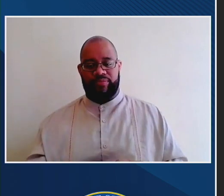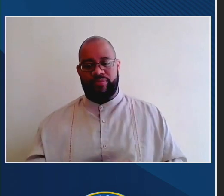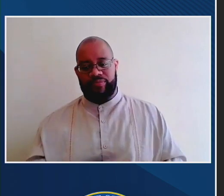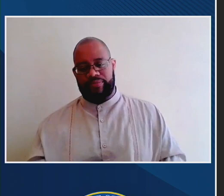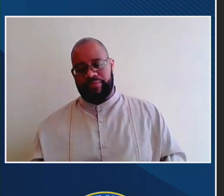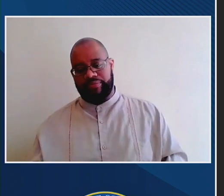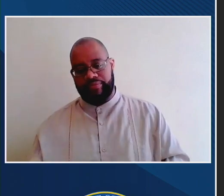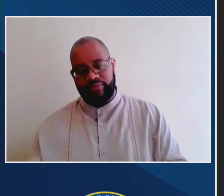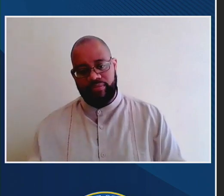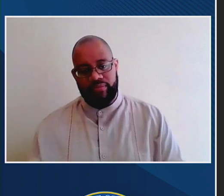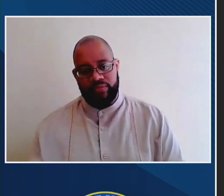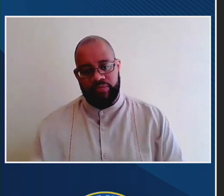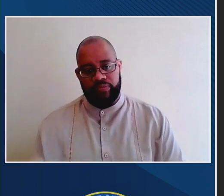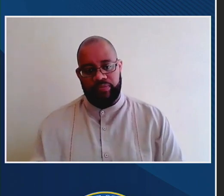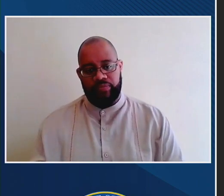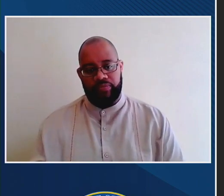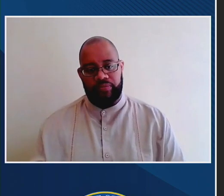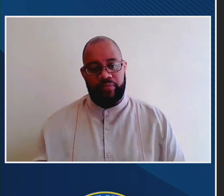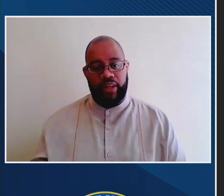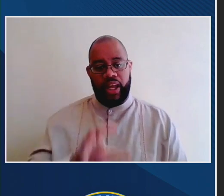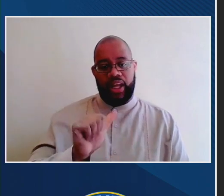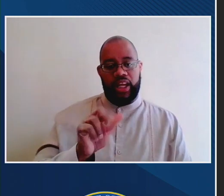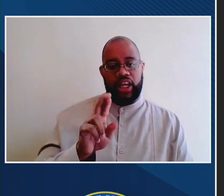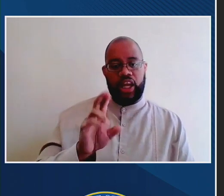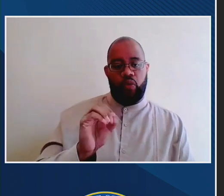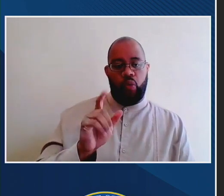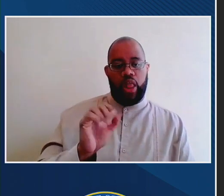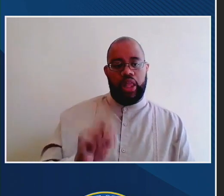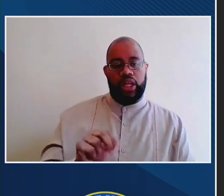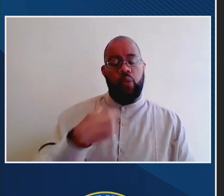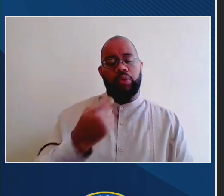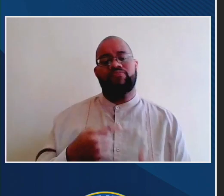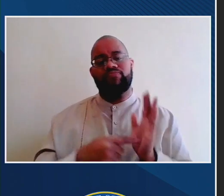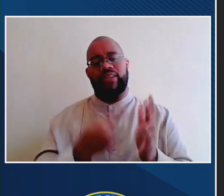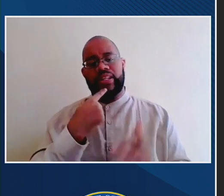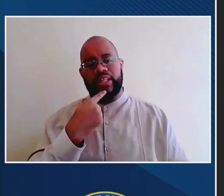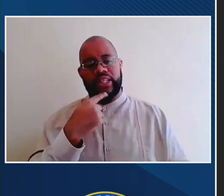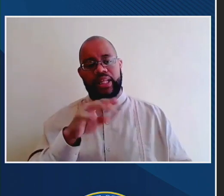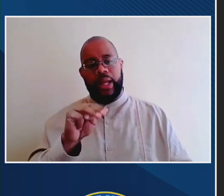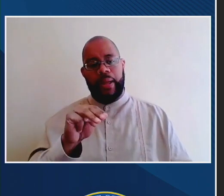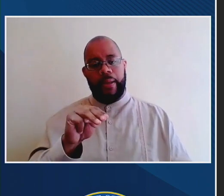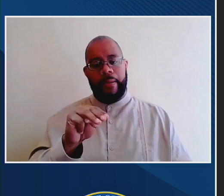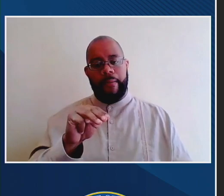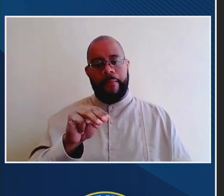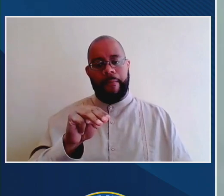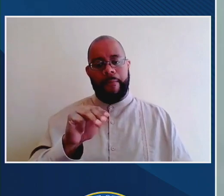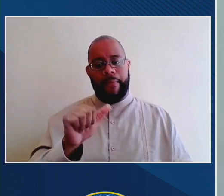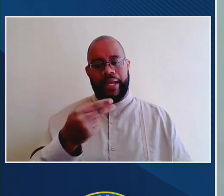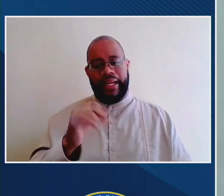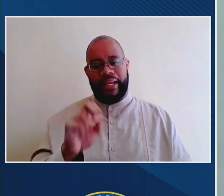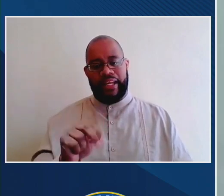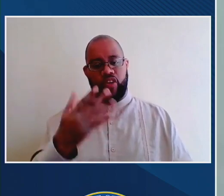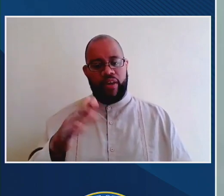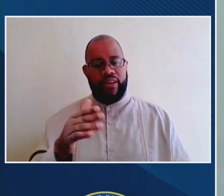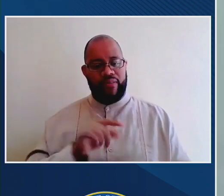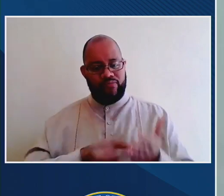Okay, thank you. Carolyn? I just wanted to point out that Magin has already been vetted as a negotiator through the Department's process.